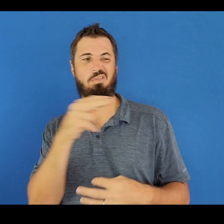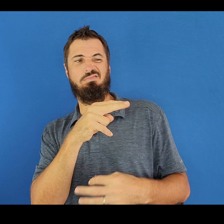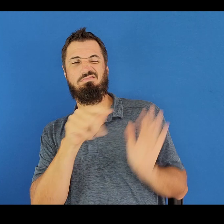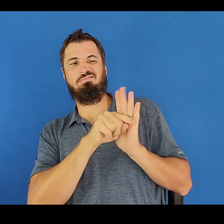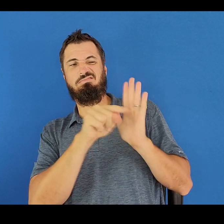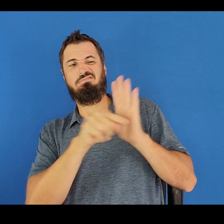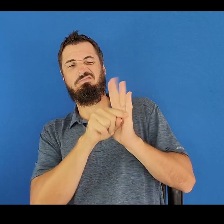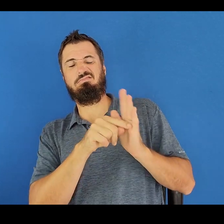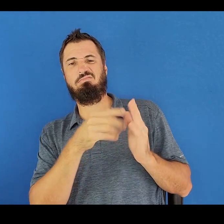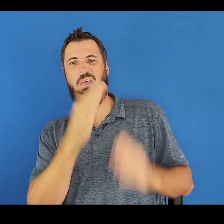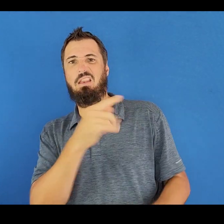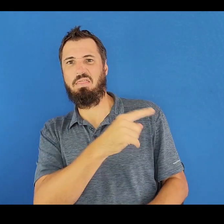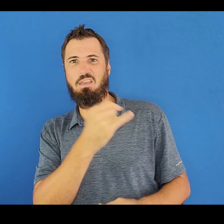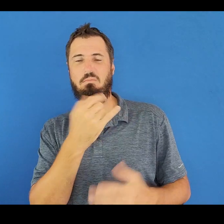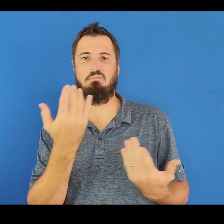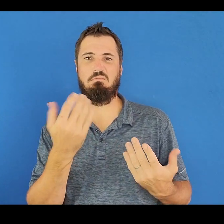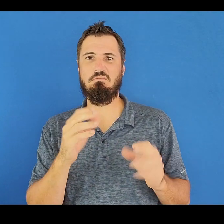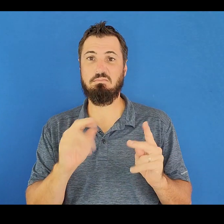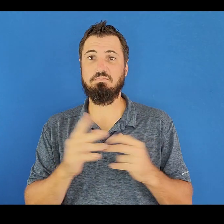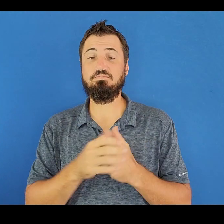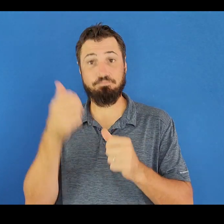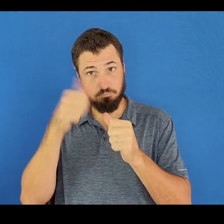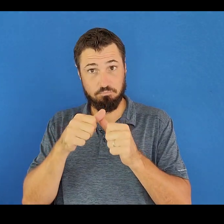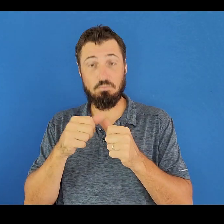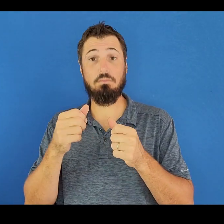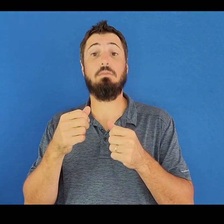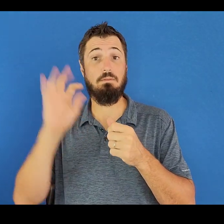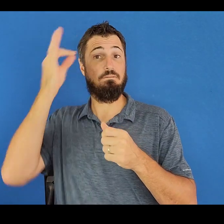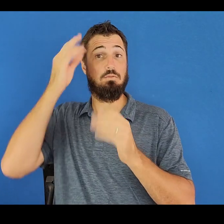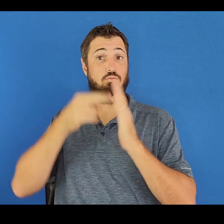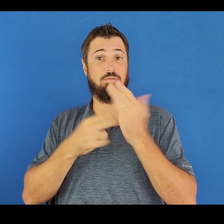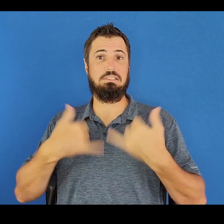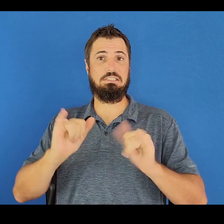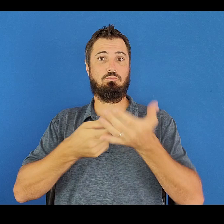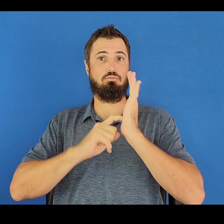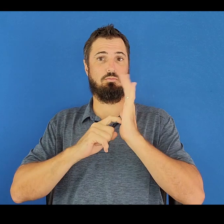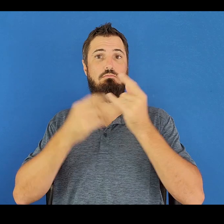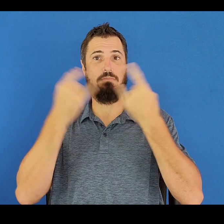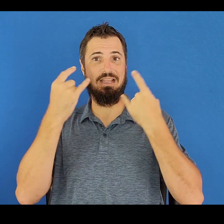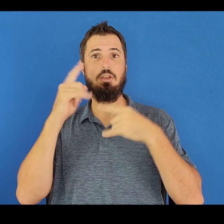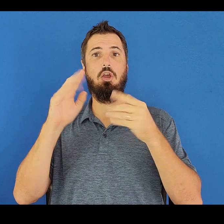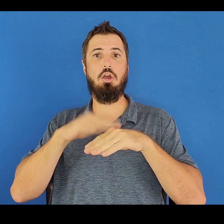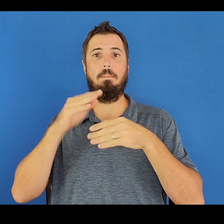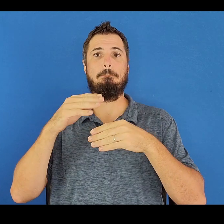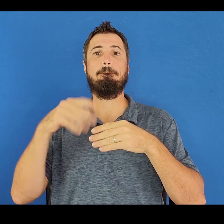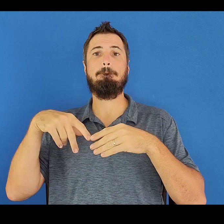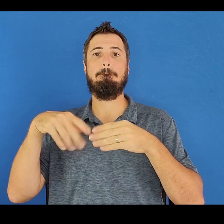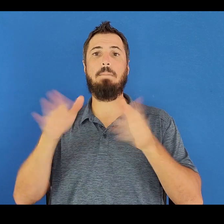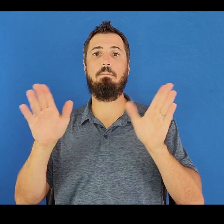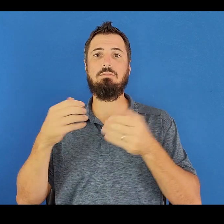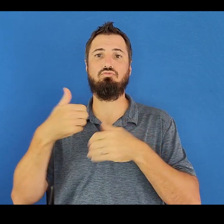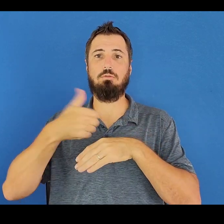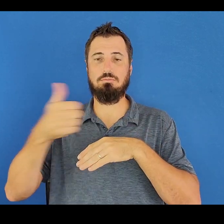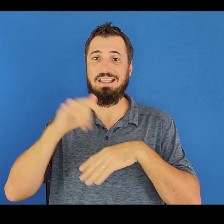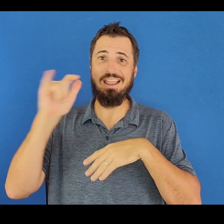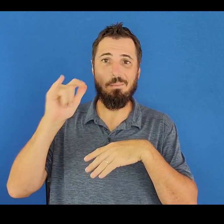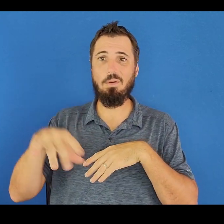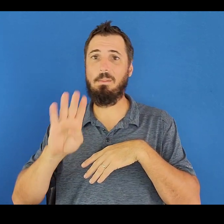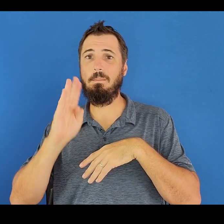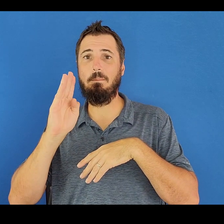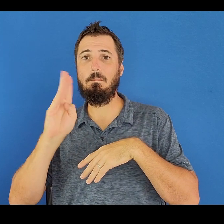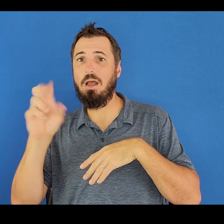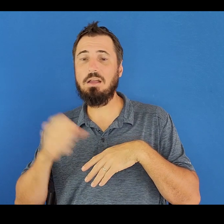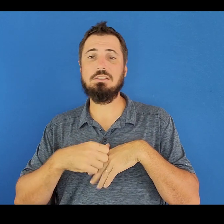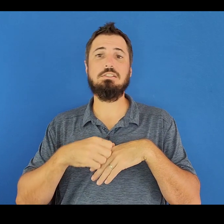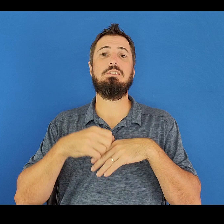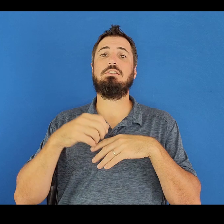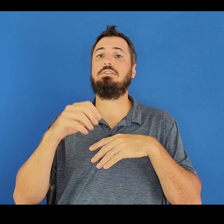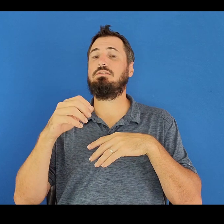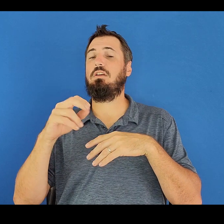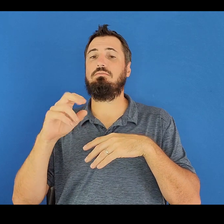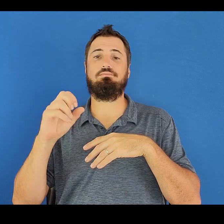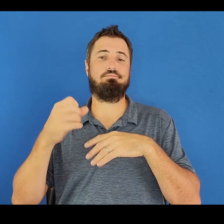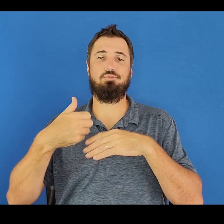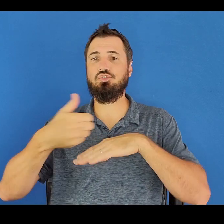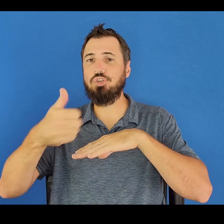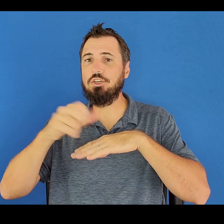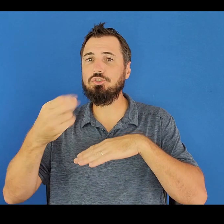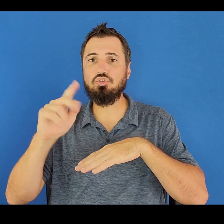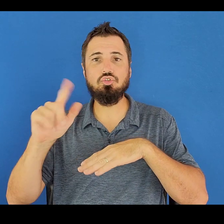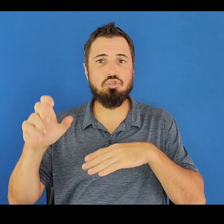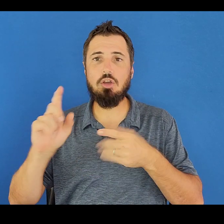Keep in mind that federal regulations still require masks on public transportation. Masks are still required at the airport and on airplanes, on the Kauai Bus, the north shore shuttle to Haena, and